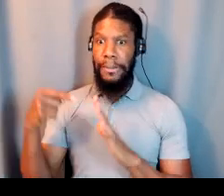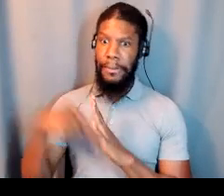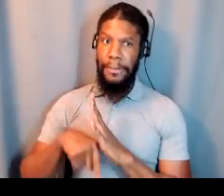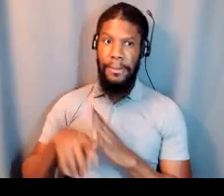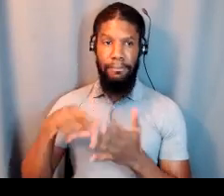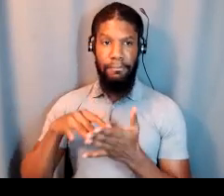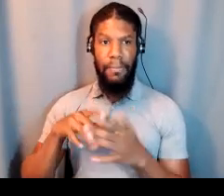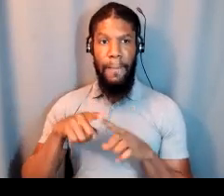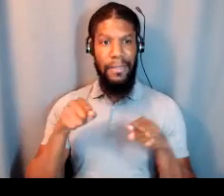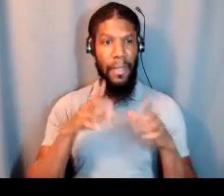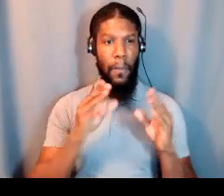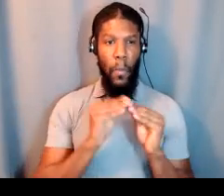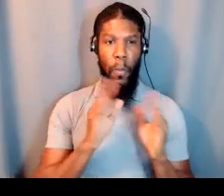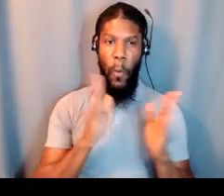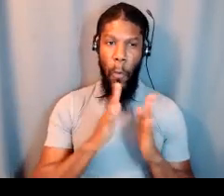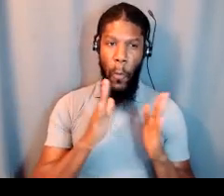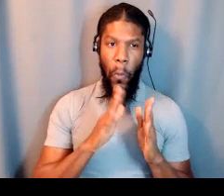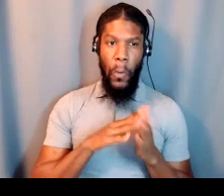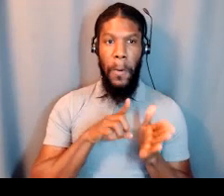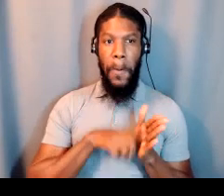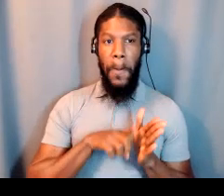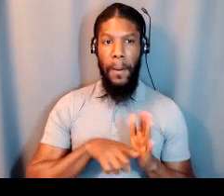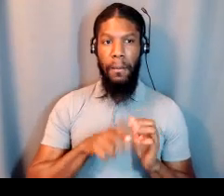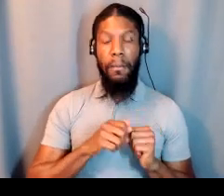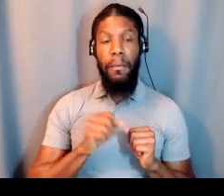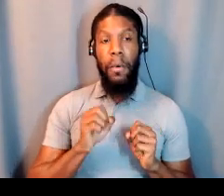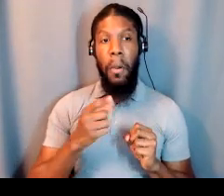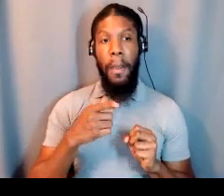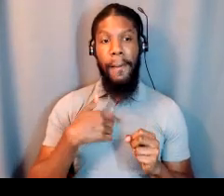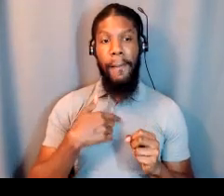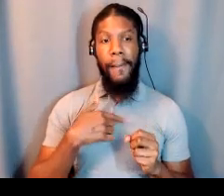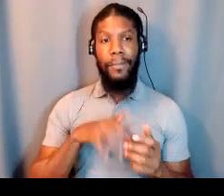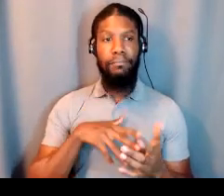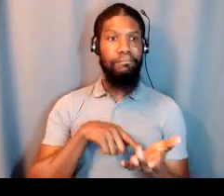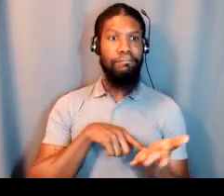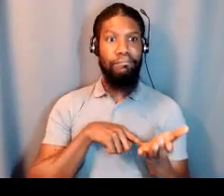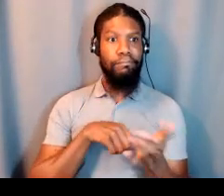I collected 5 long reports from a professional writing class (or a job writing class), examining only the comments